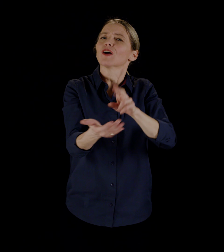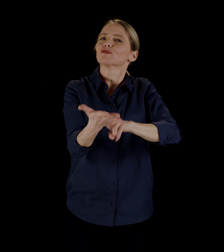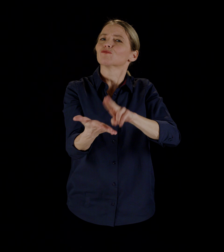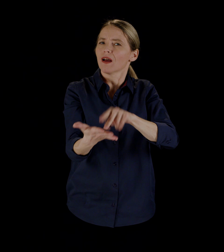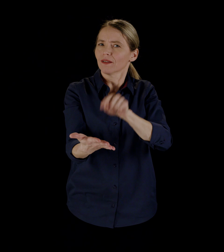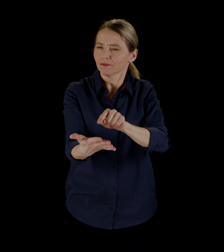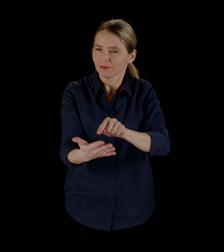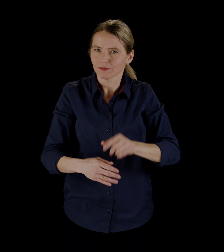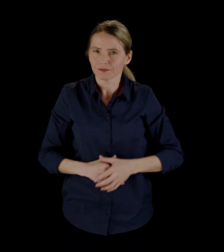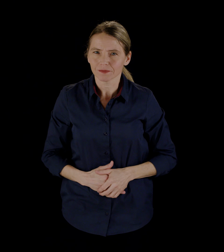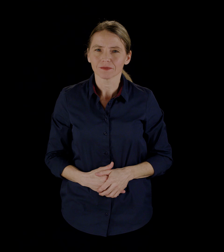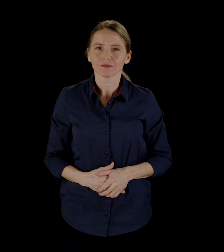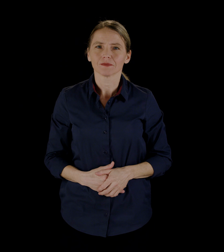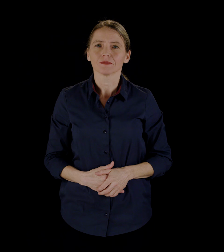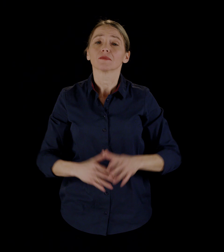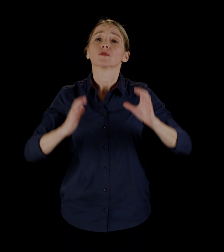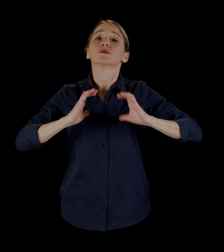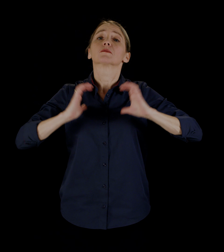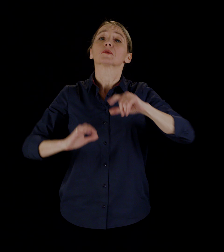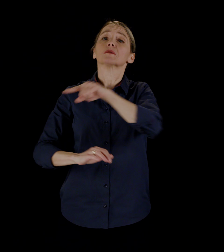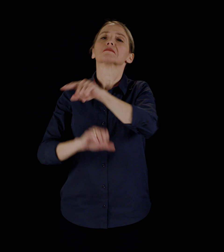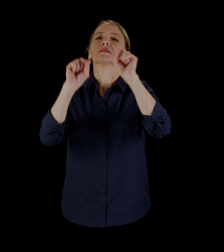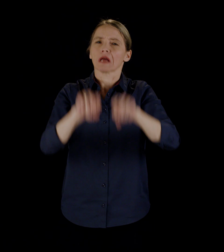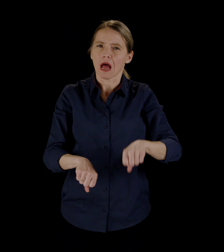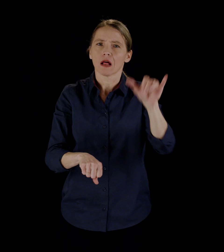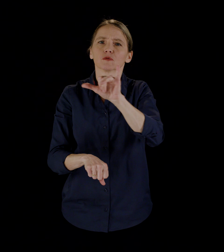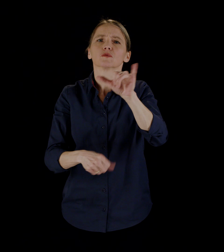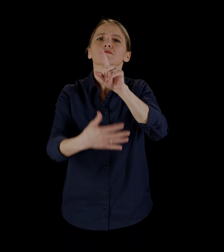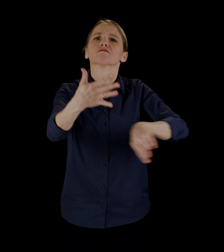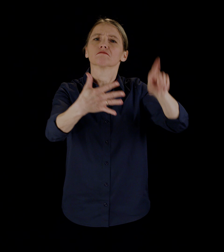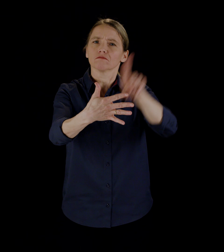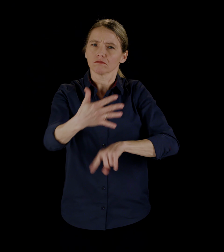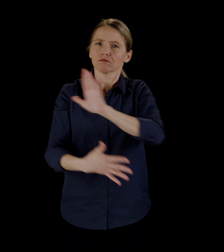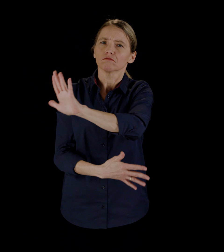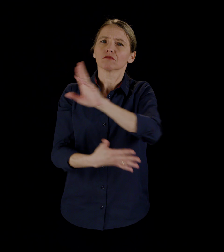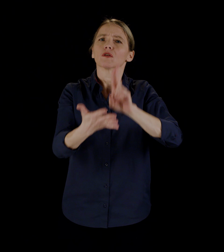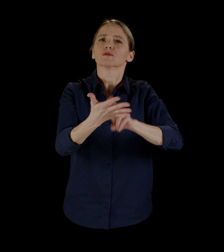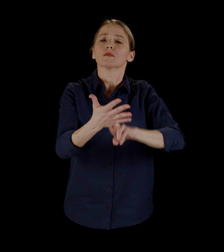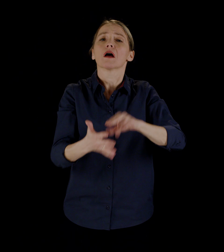within the required time frame, or if the terms and conditions of the permanent copy